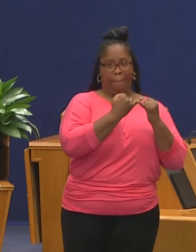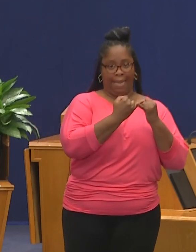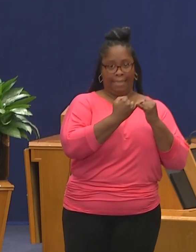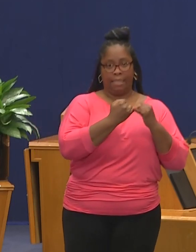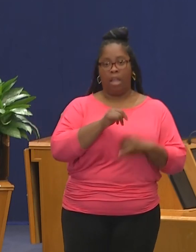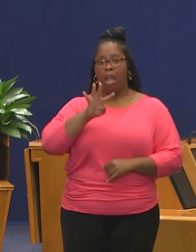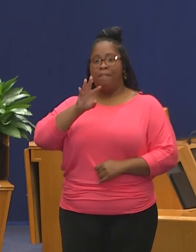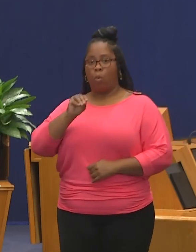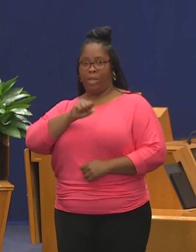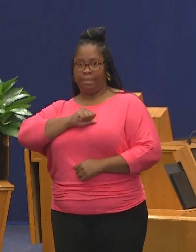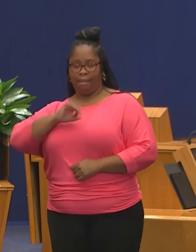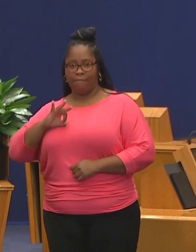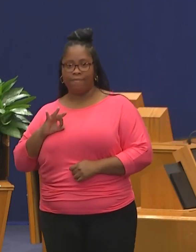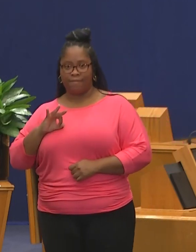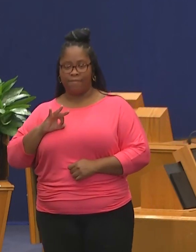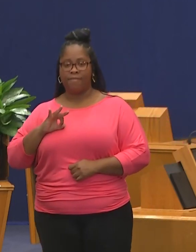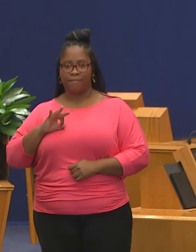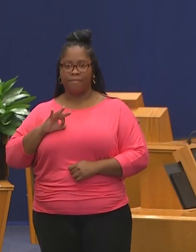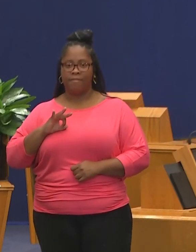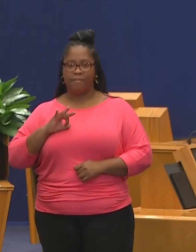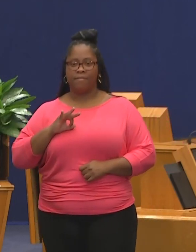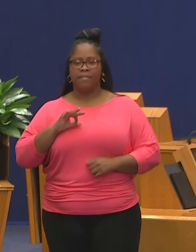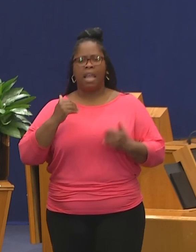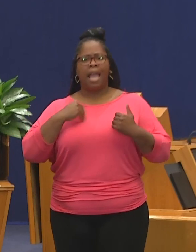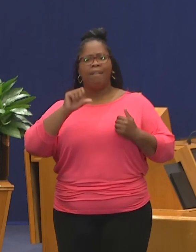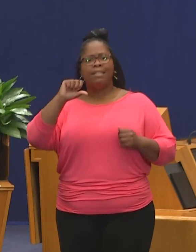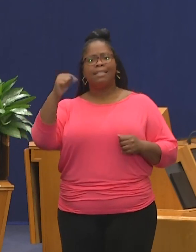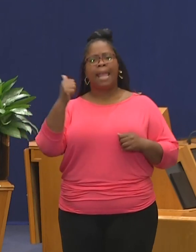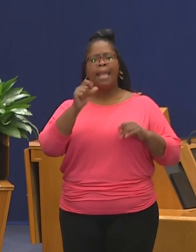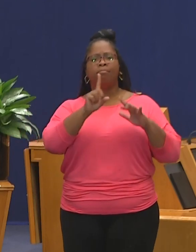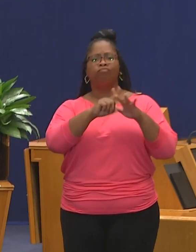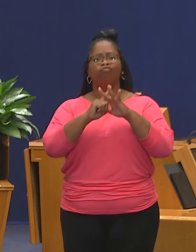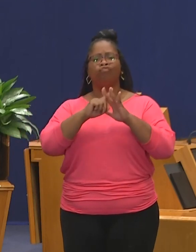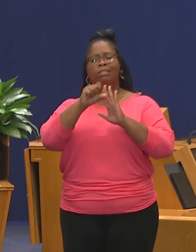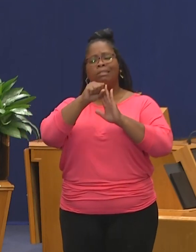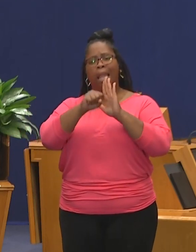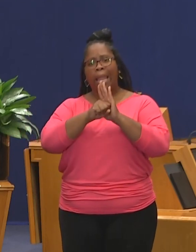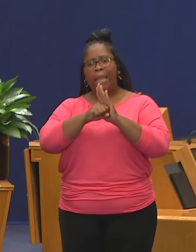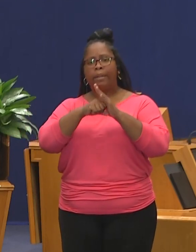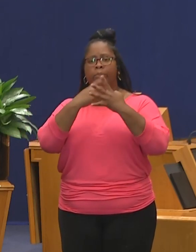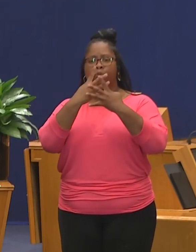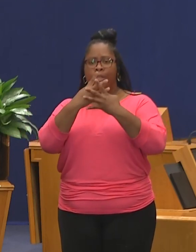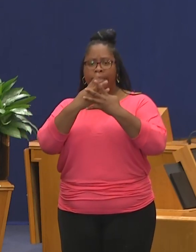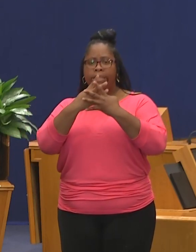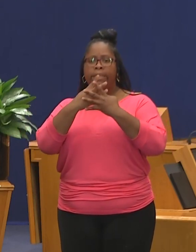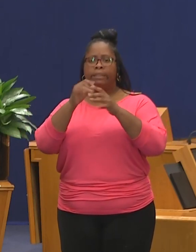FACILITIES. THIS IS 3 INMATES AND 40 STAFF.